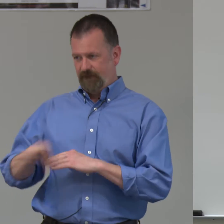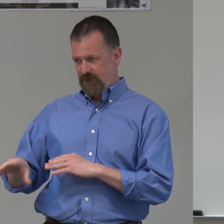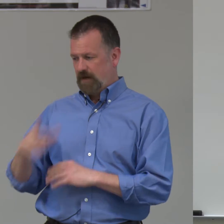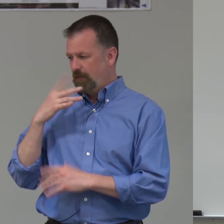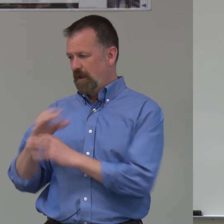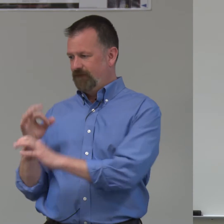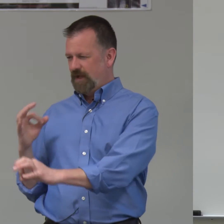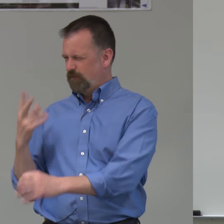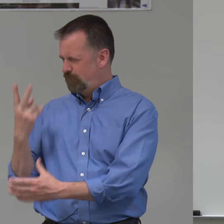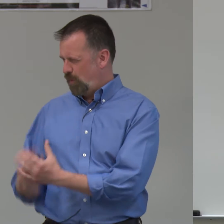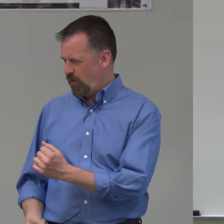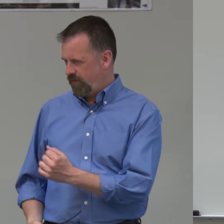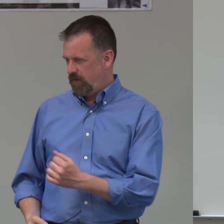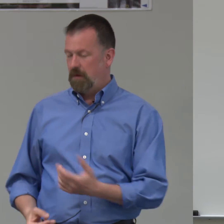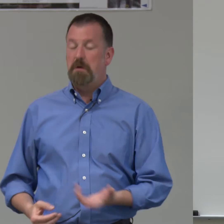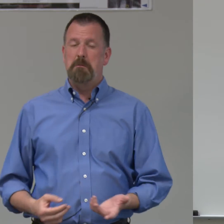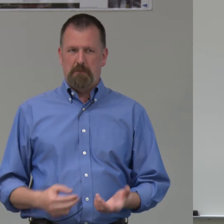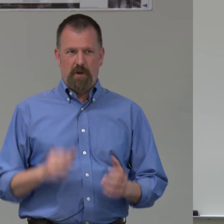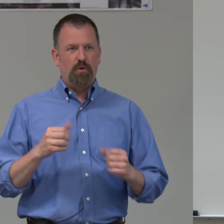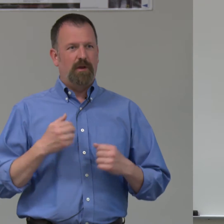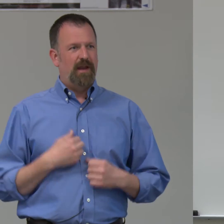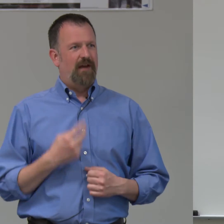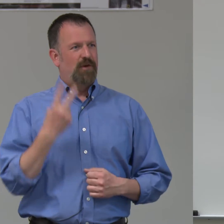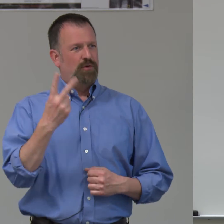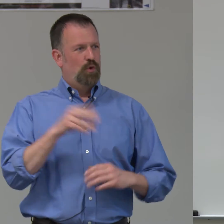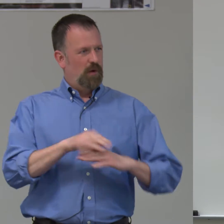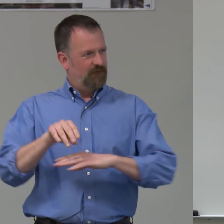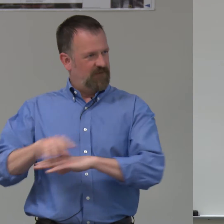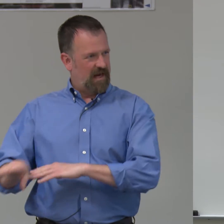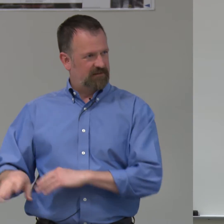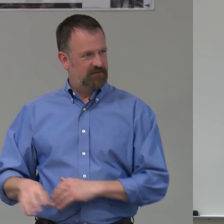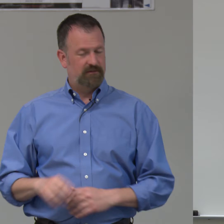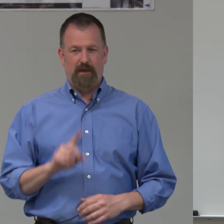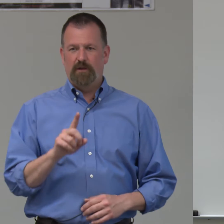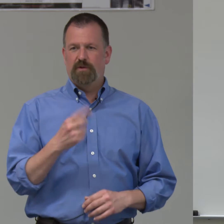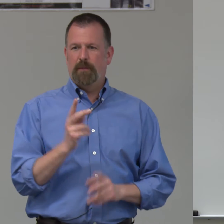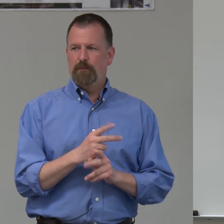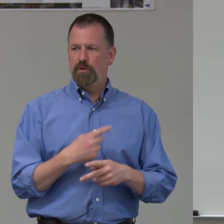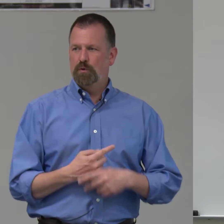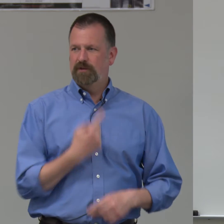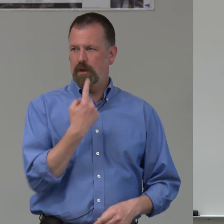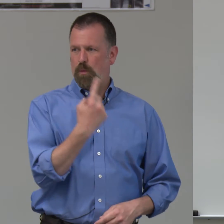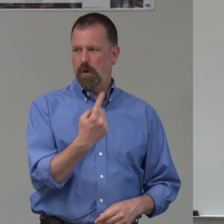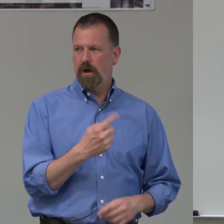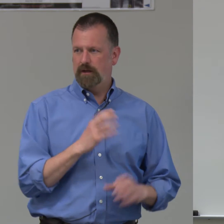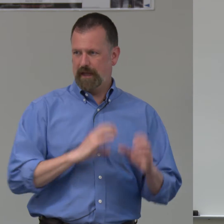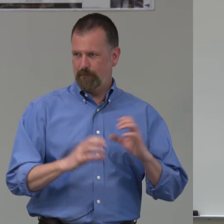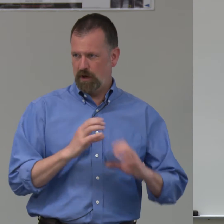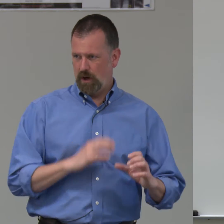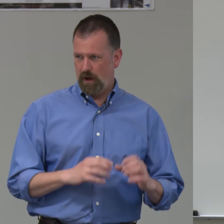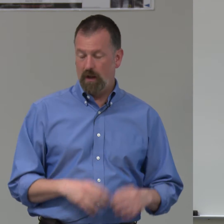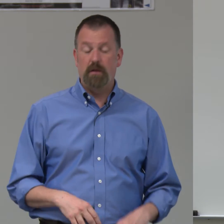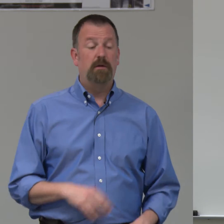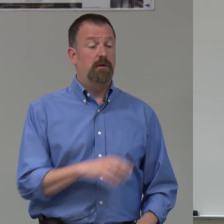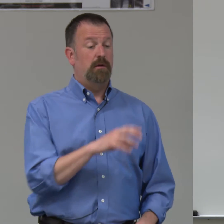so they can have a sort of at least two-pronged effect by altering how the T cells can access the tumors